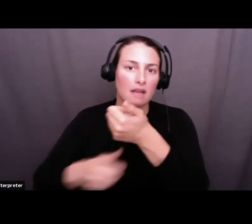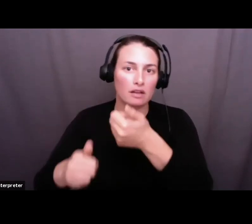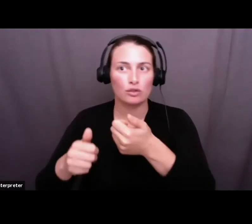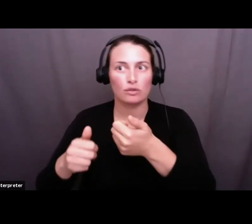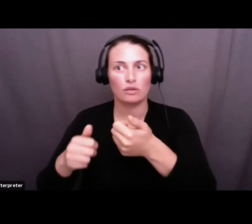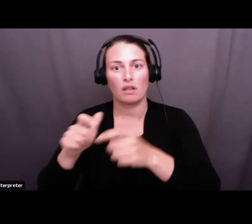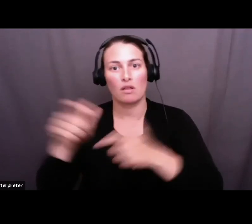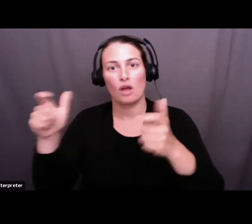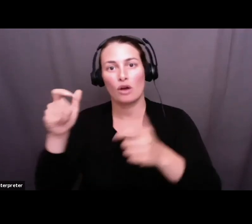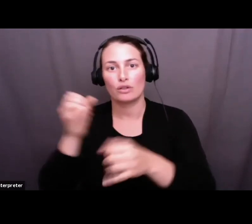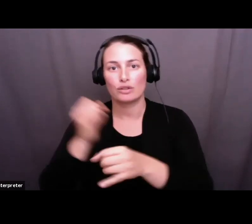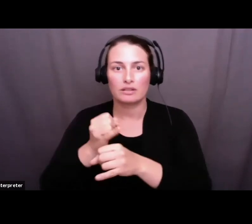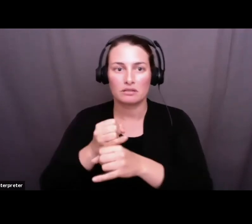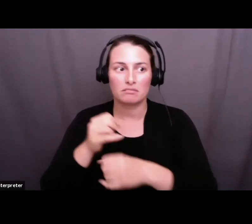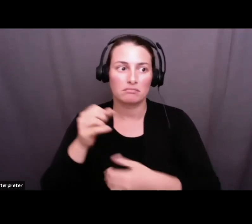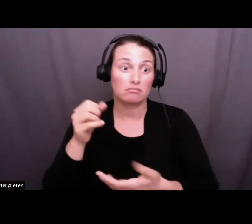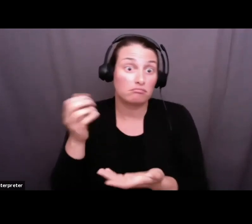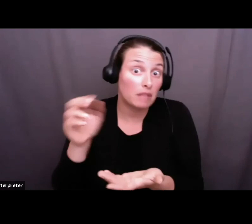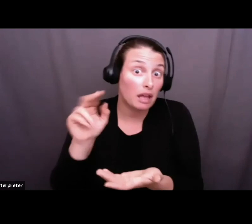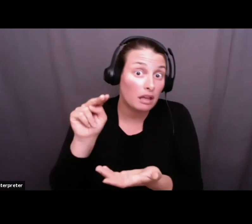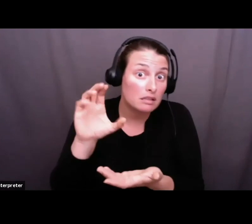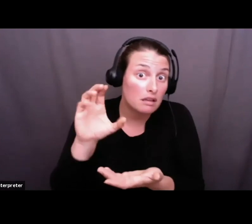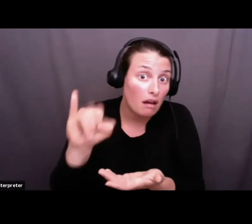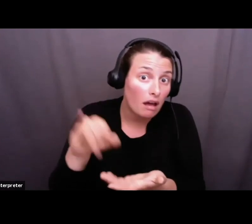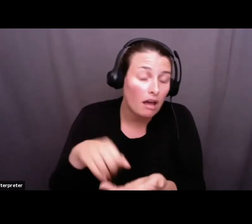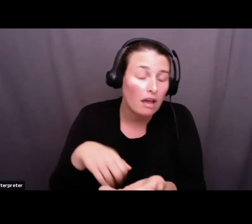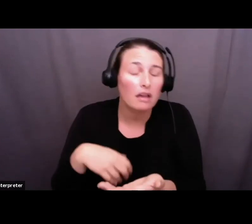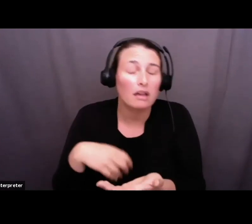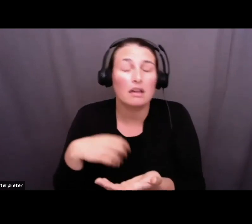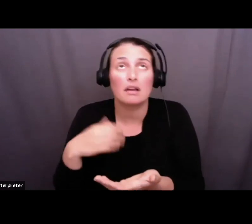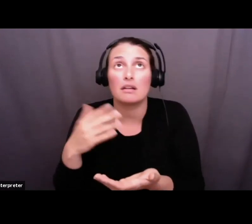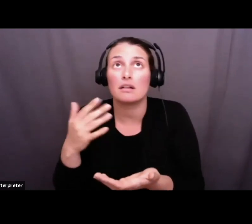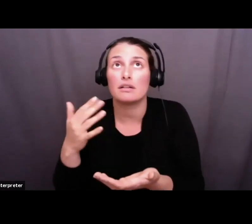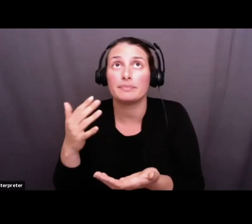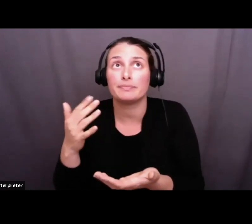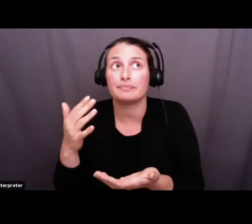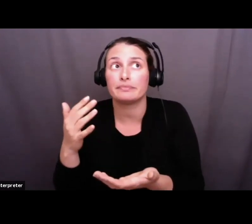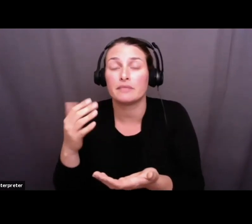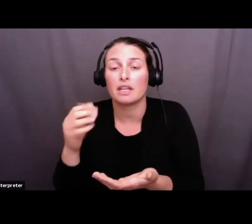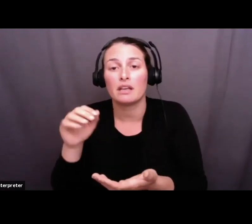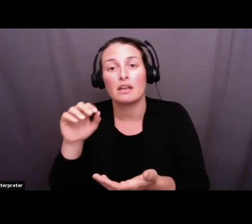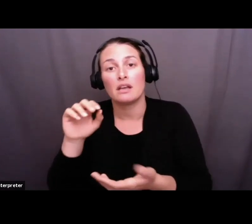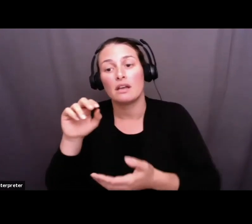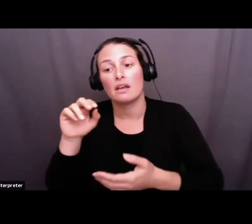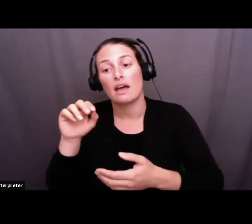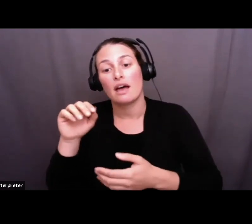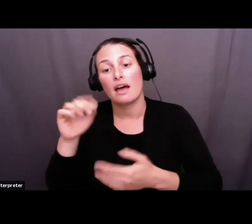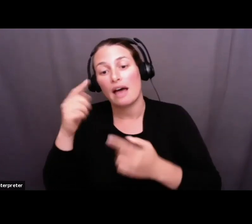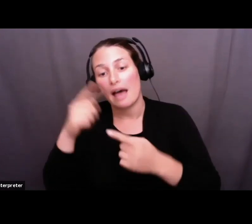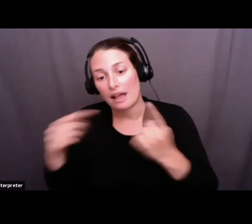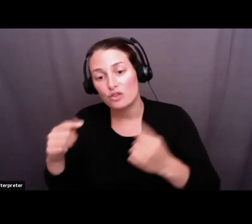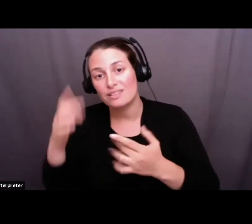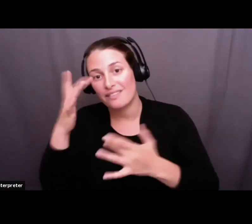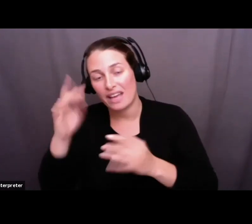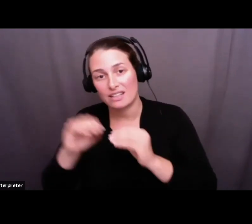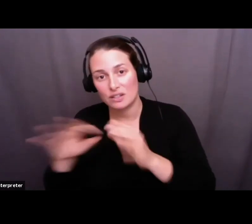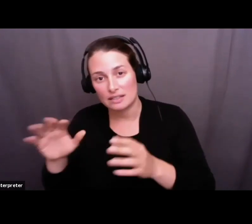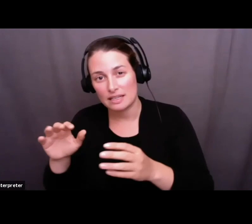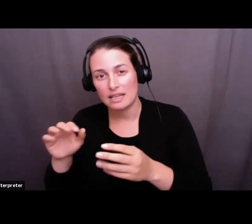whether that’s NCI or Allergy and Infectious Disease, or some of the other, larger institutes,